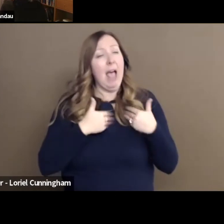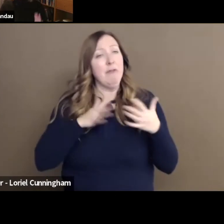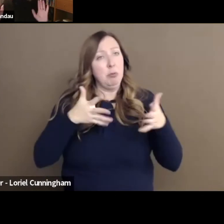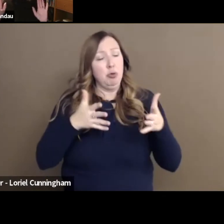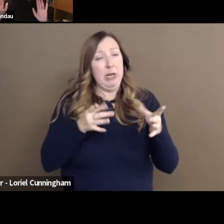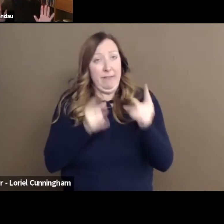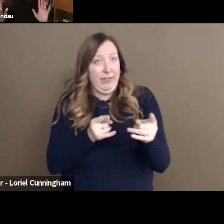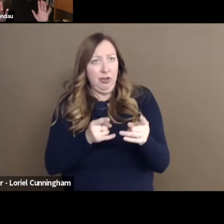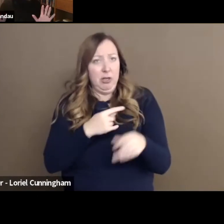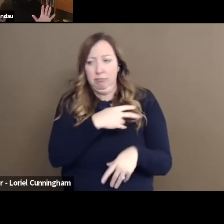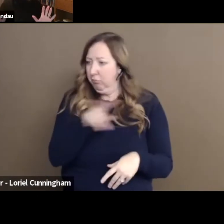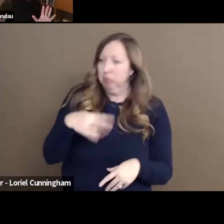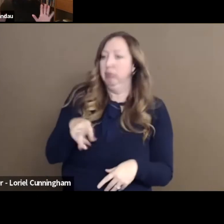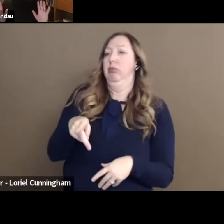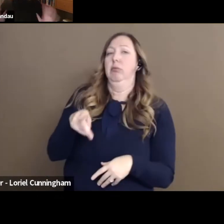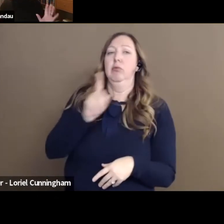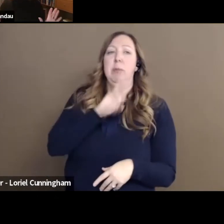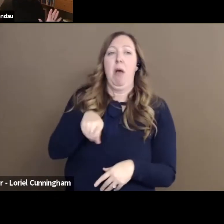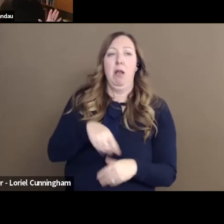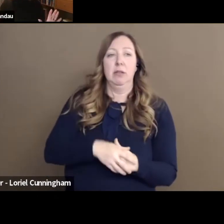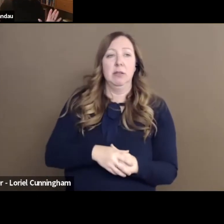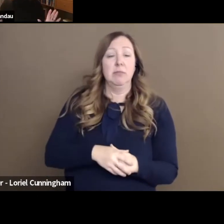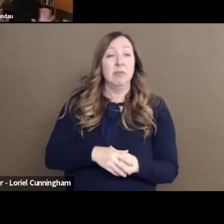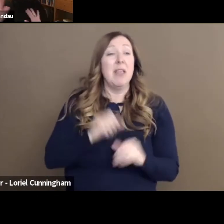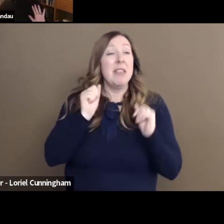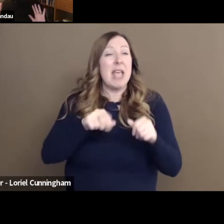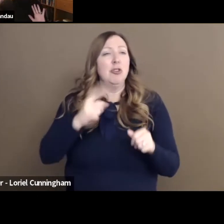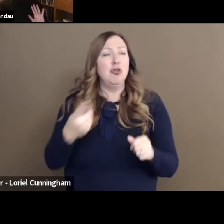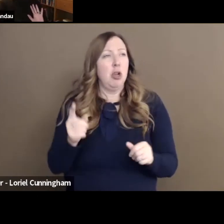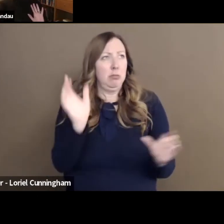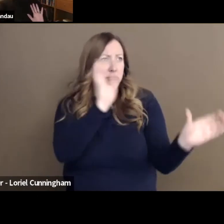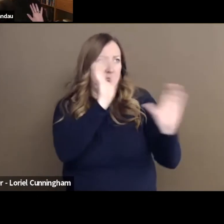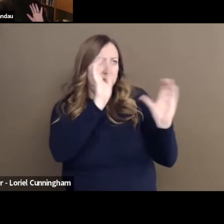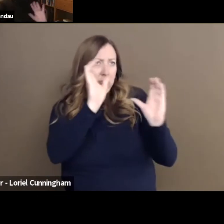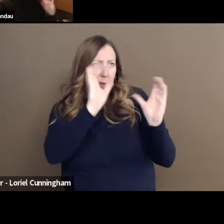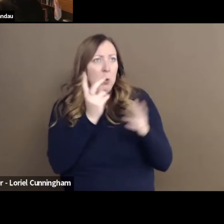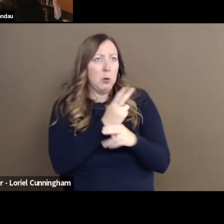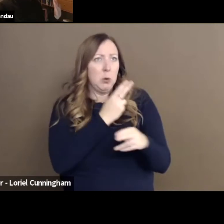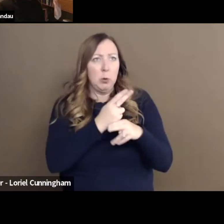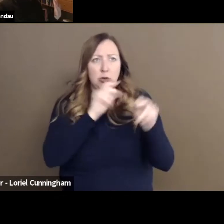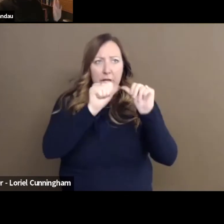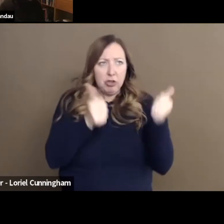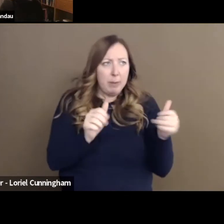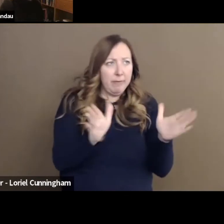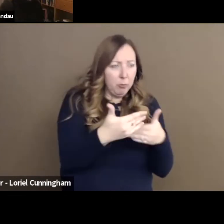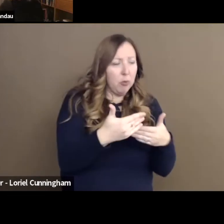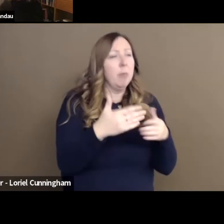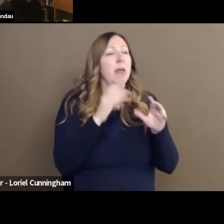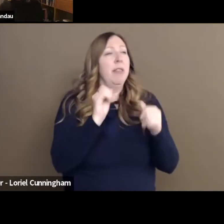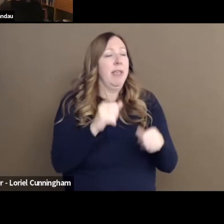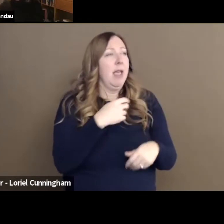using just geometry they're really efficient they go immediately to the first corner or the rotational